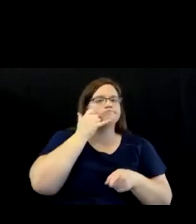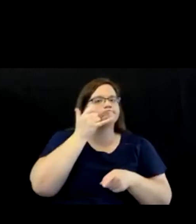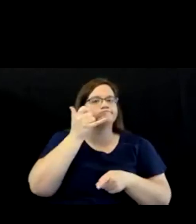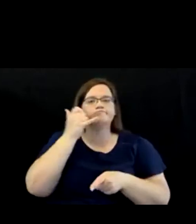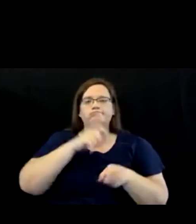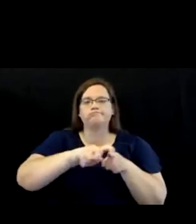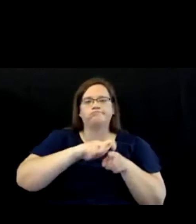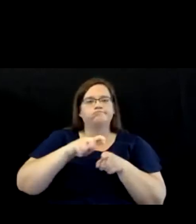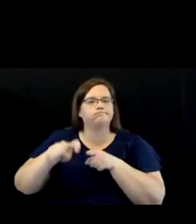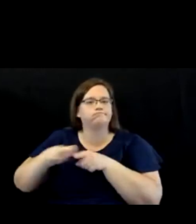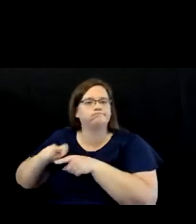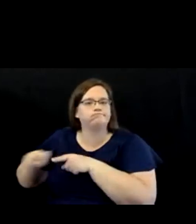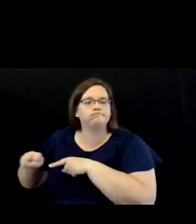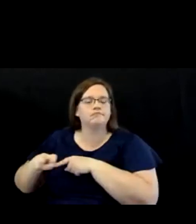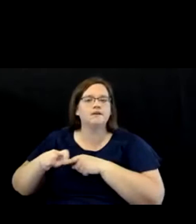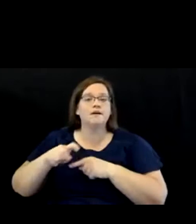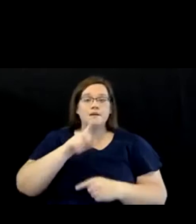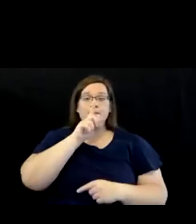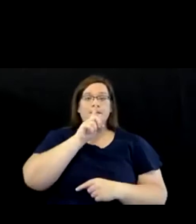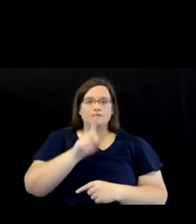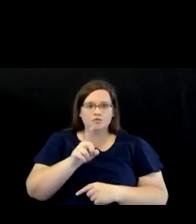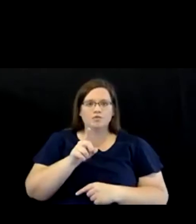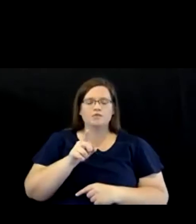make sure that they know that there's a voice at the other end of the phone